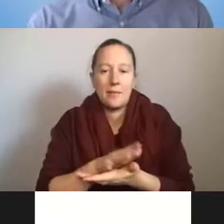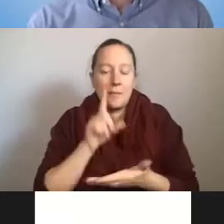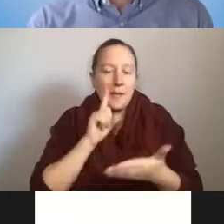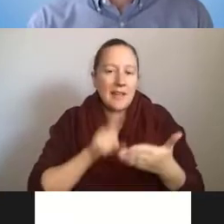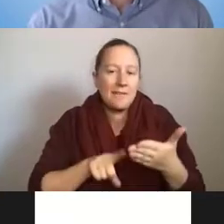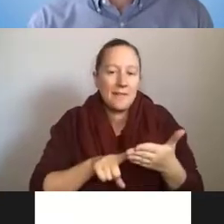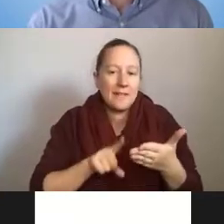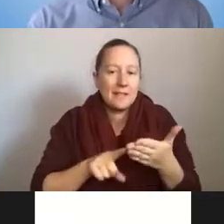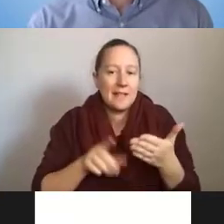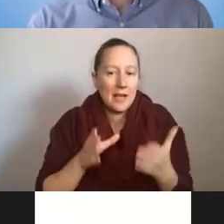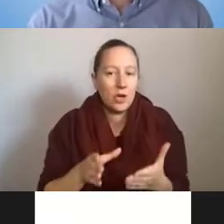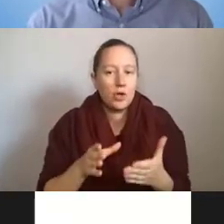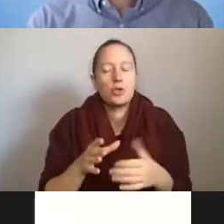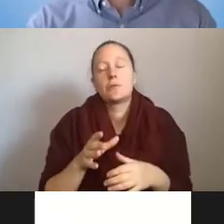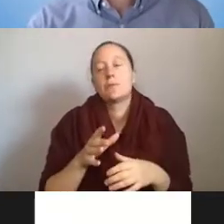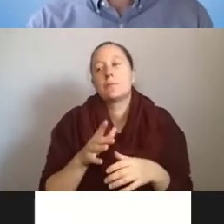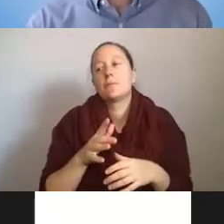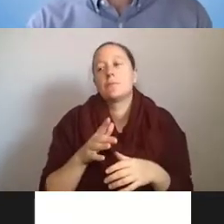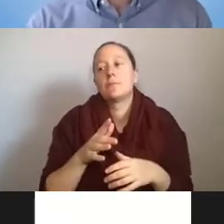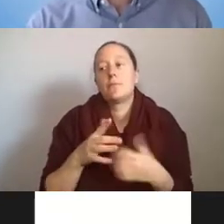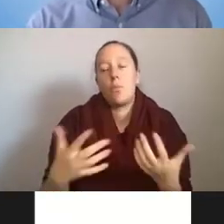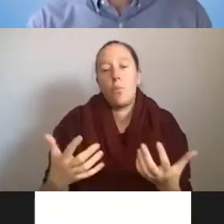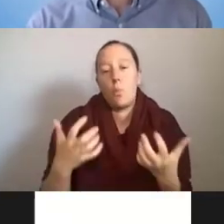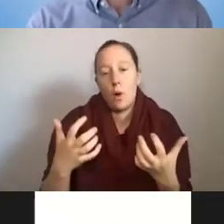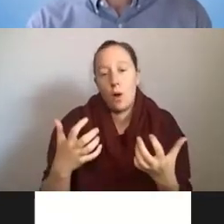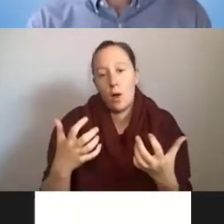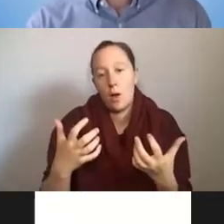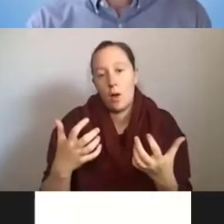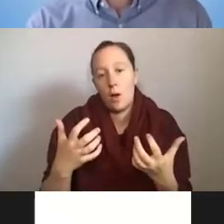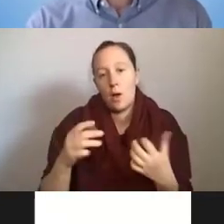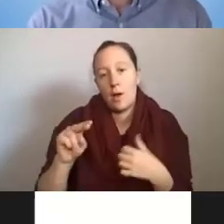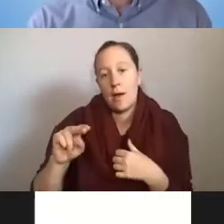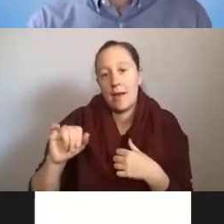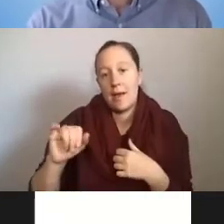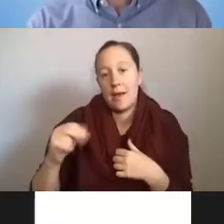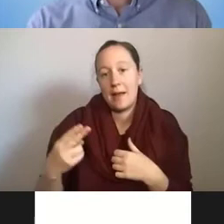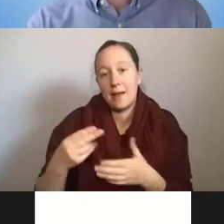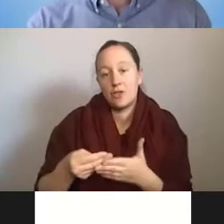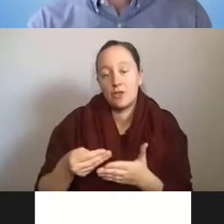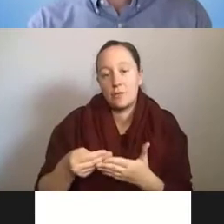who are interested in NIH funding are maybe are NIH funded